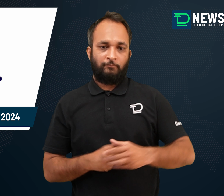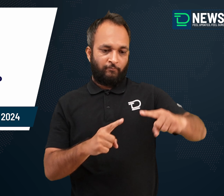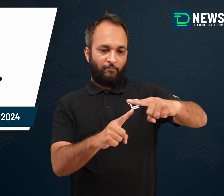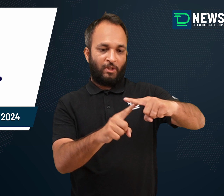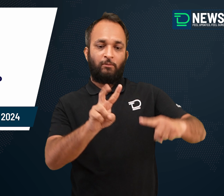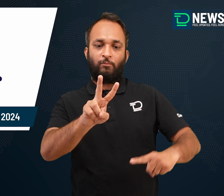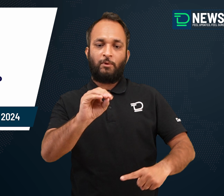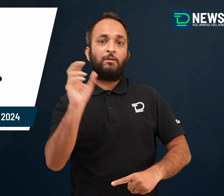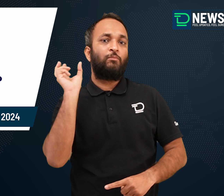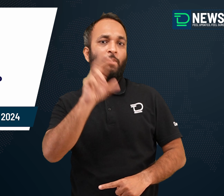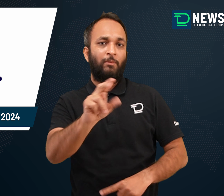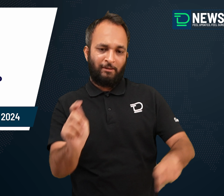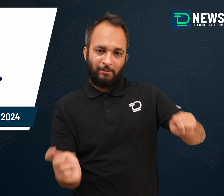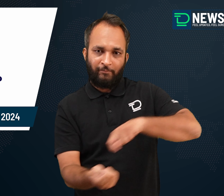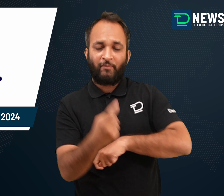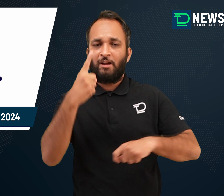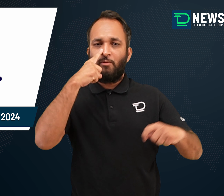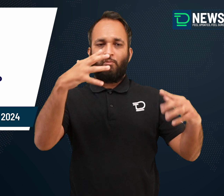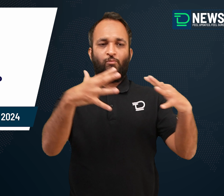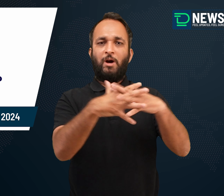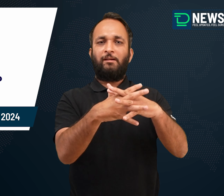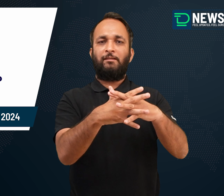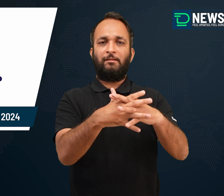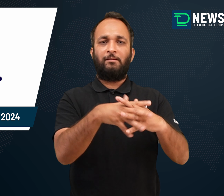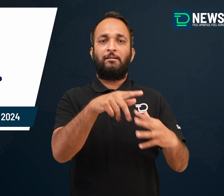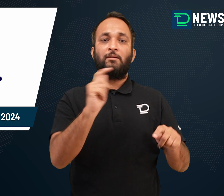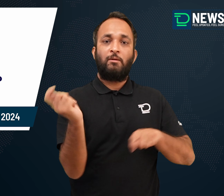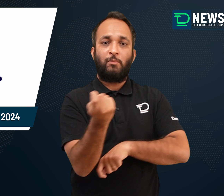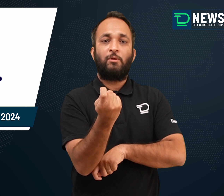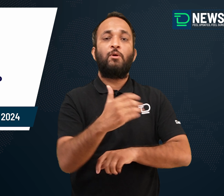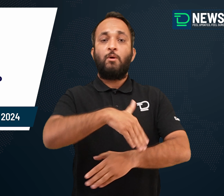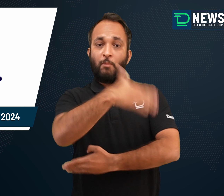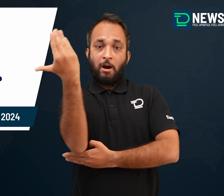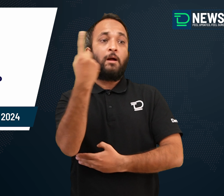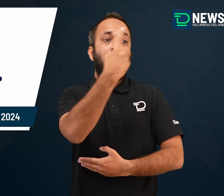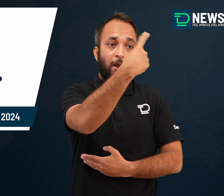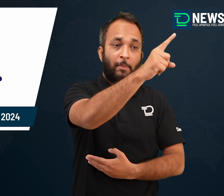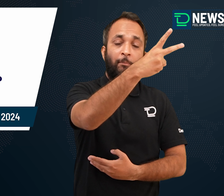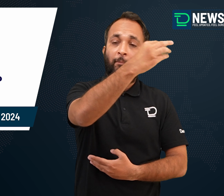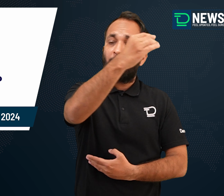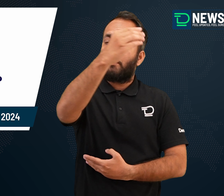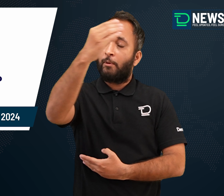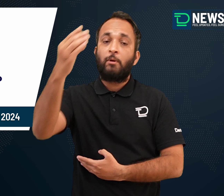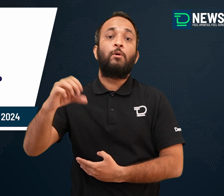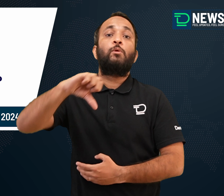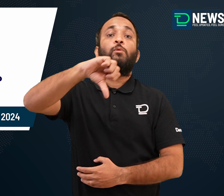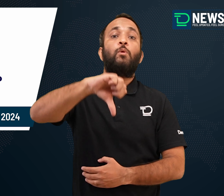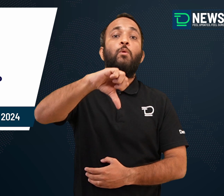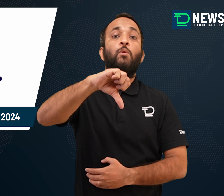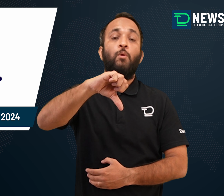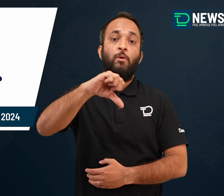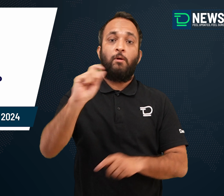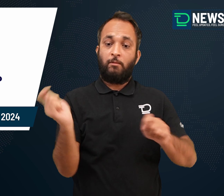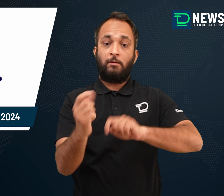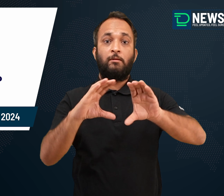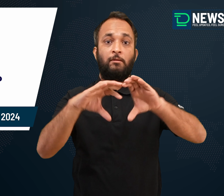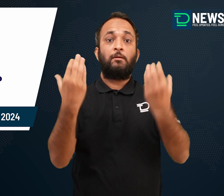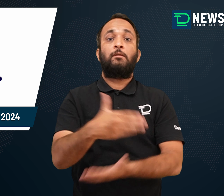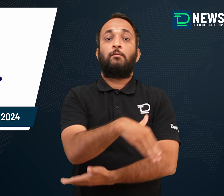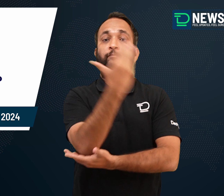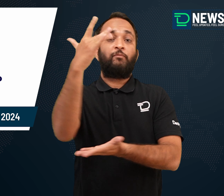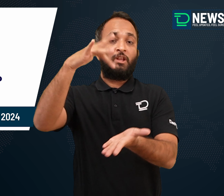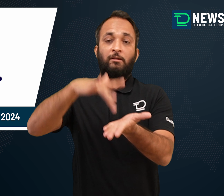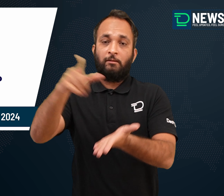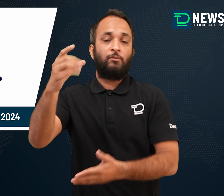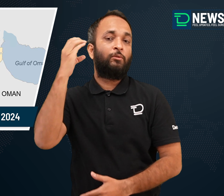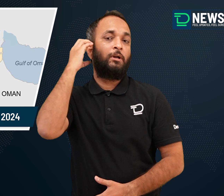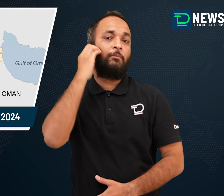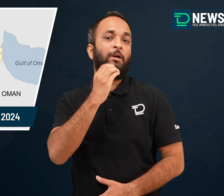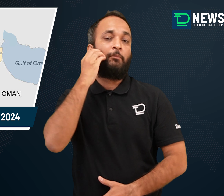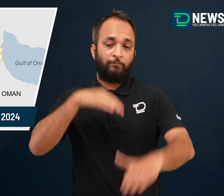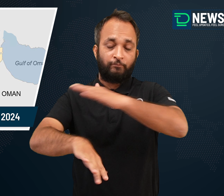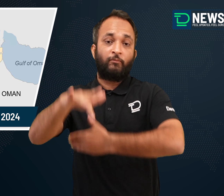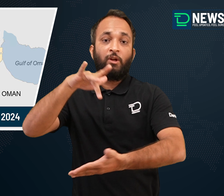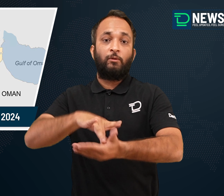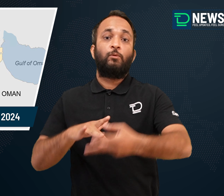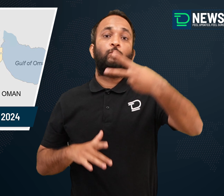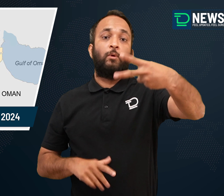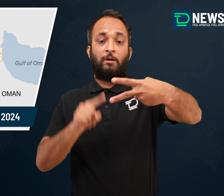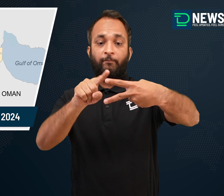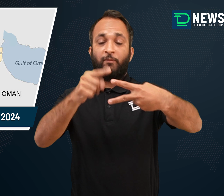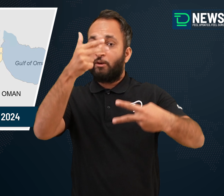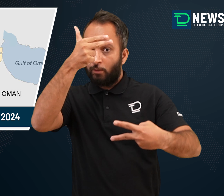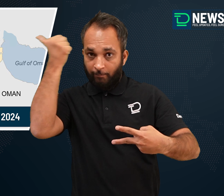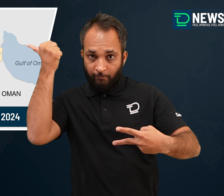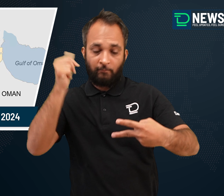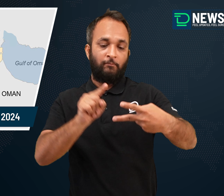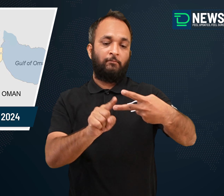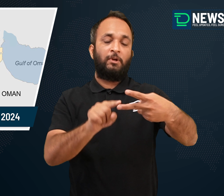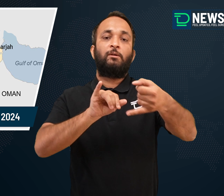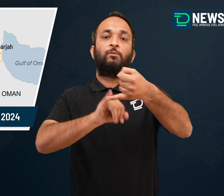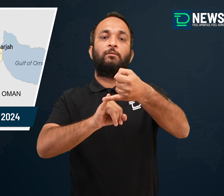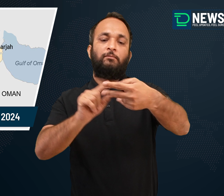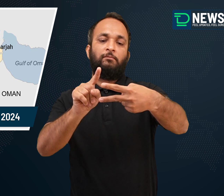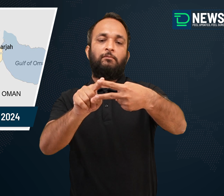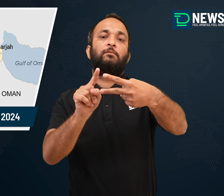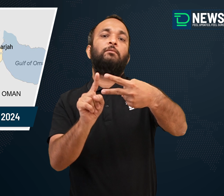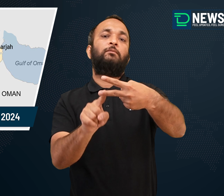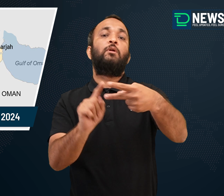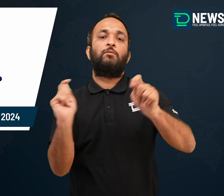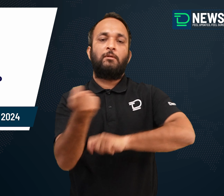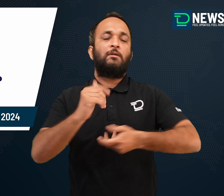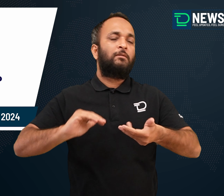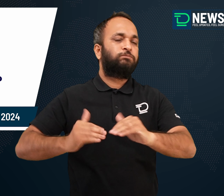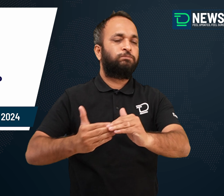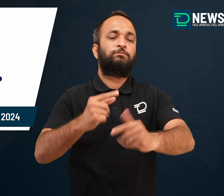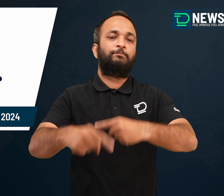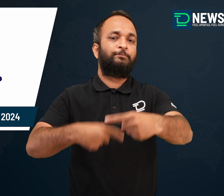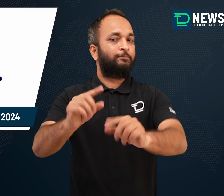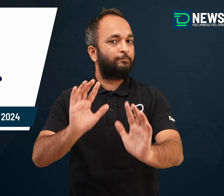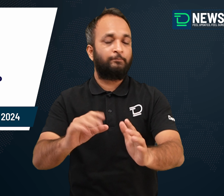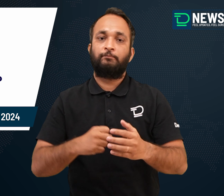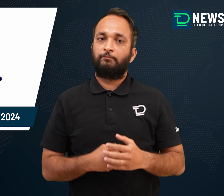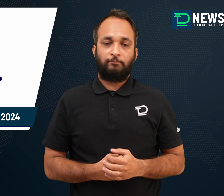The 9th Women's 20 Over Cricket World Cup is being held in Sharjah, Dubai, United Arab Emirates.